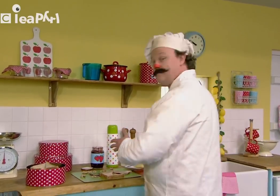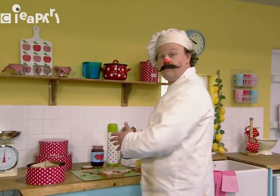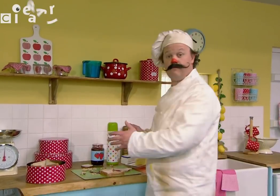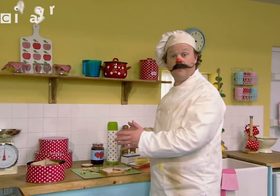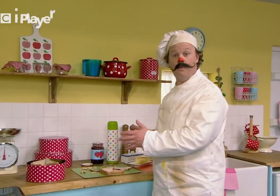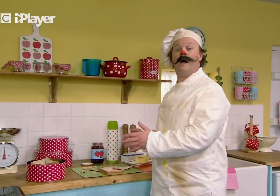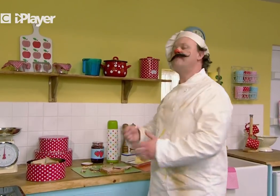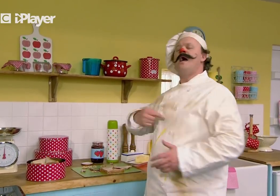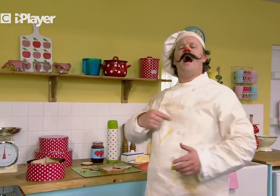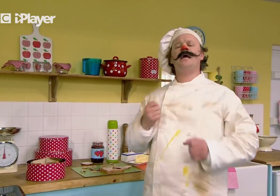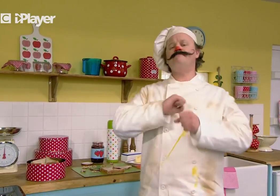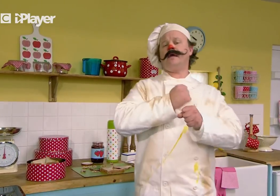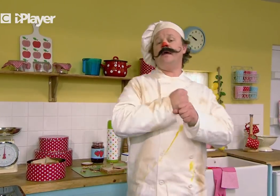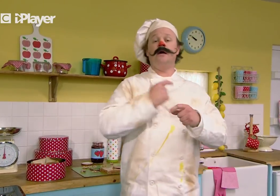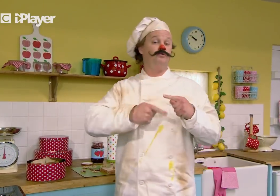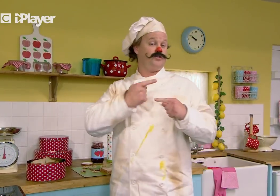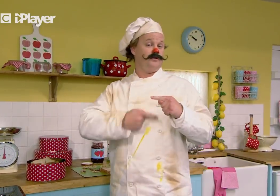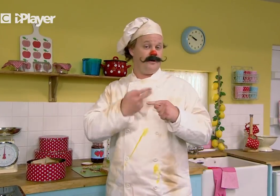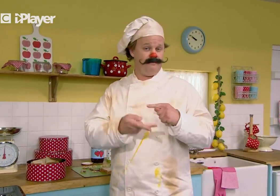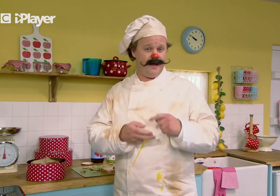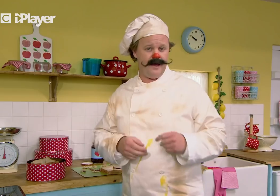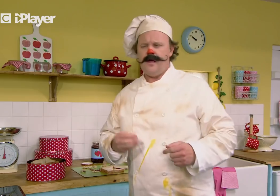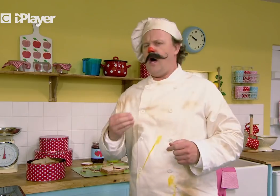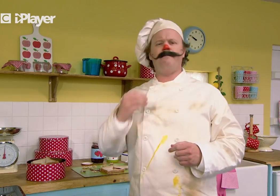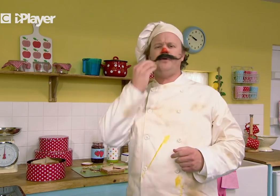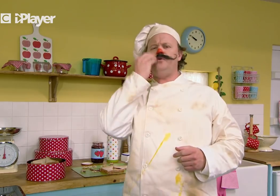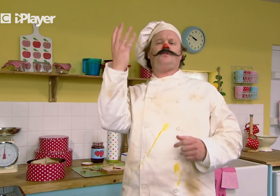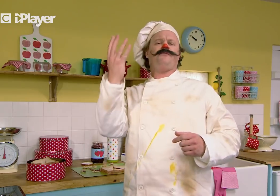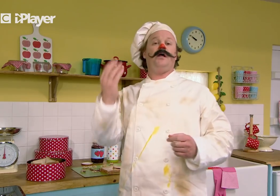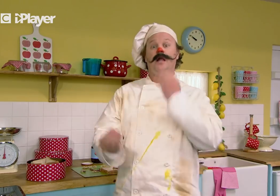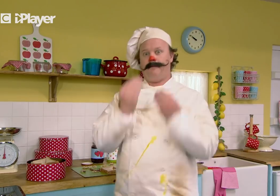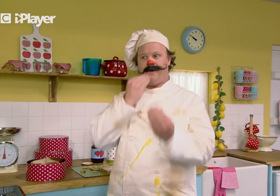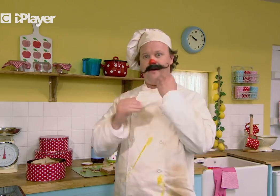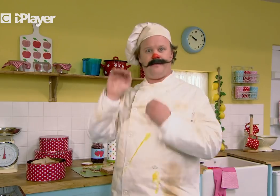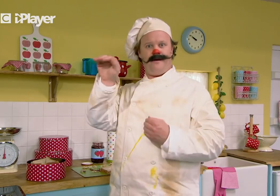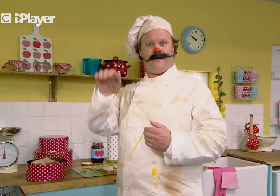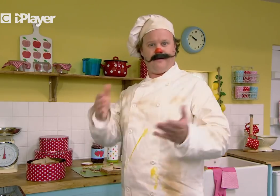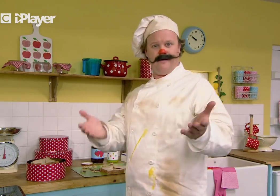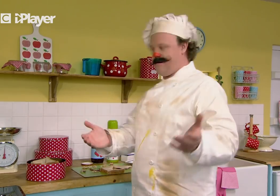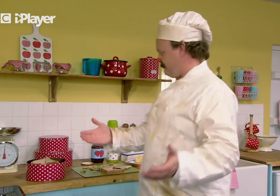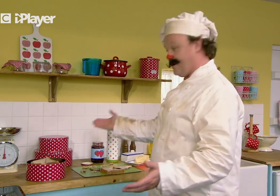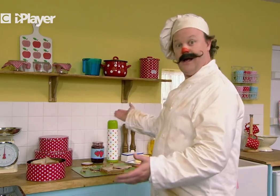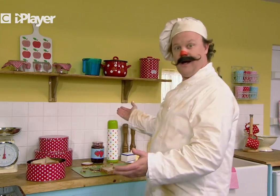tumble well i am making a museu tumble a beautiful picnic huh voila